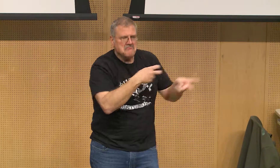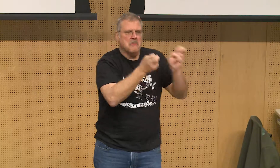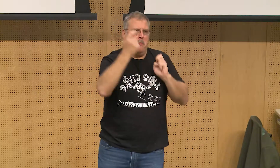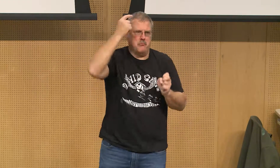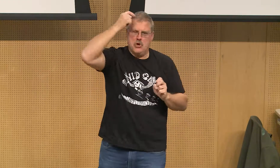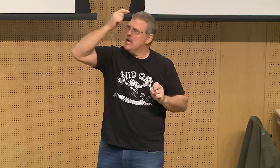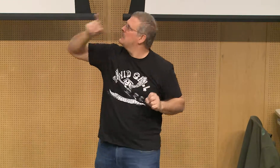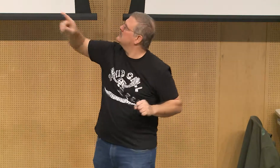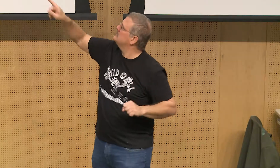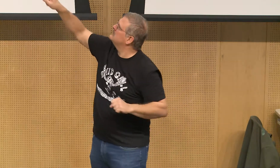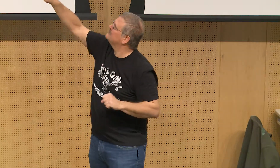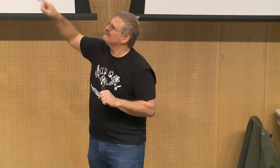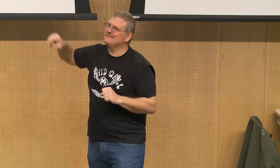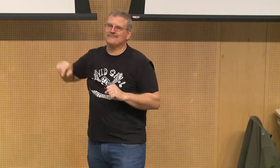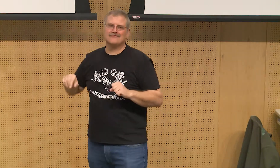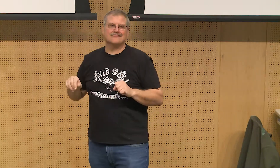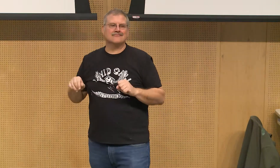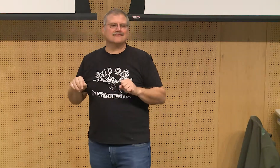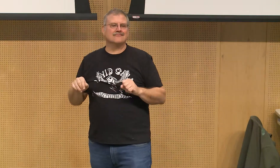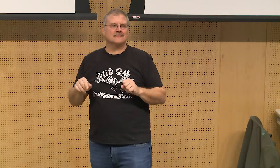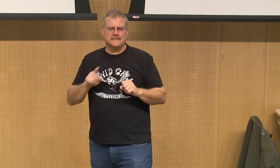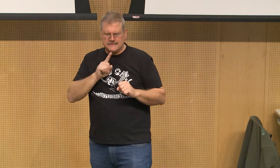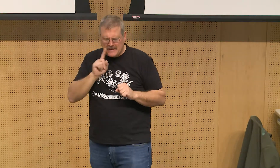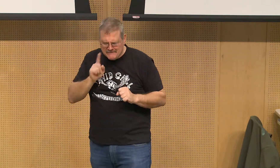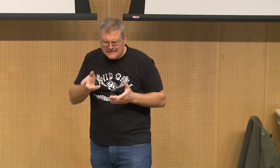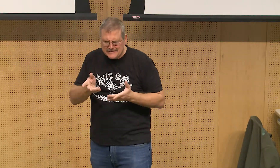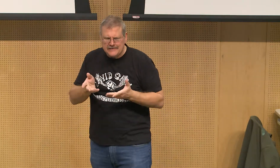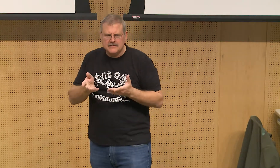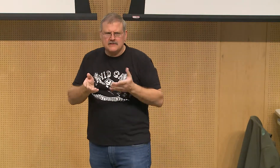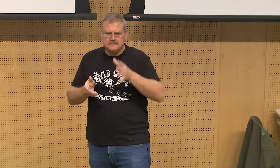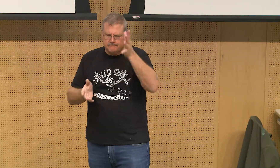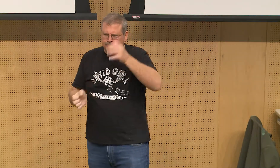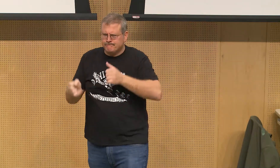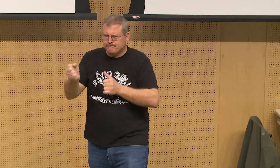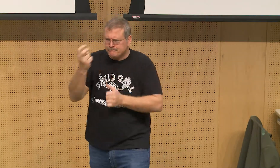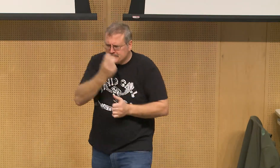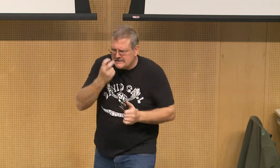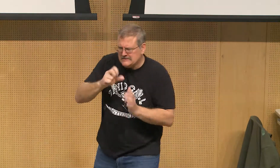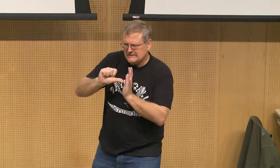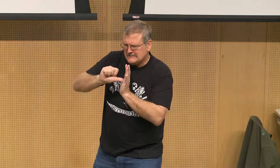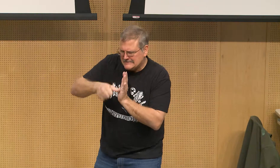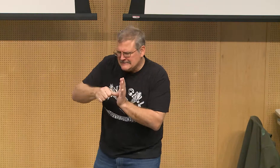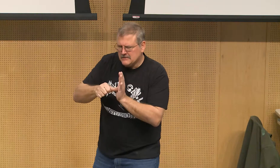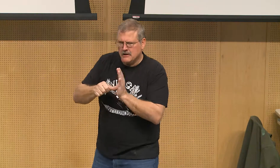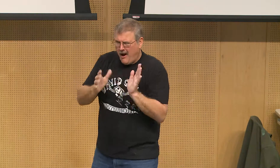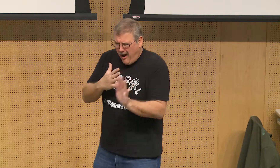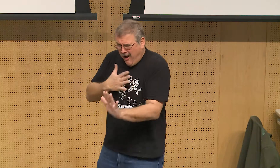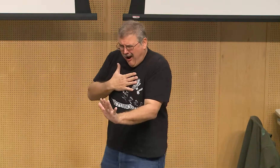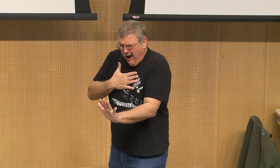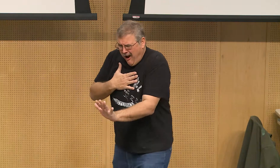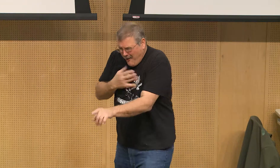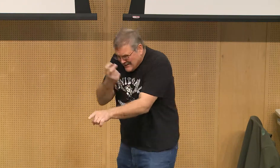and looking inside, so opening up a Deaf person's mind who has always been taught that they have to speak